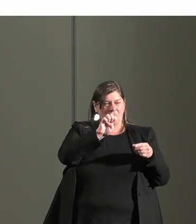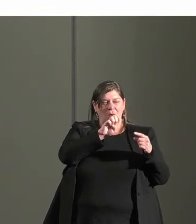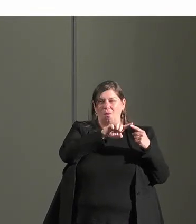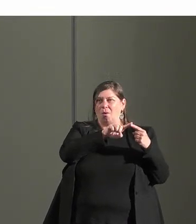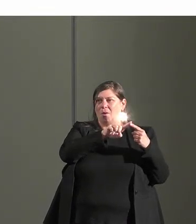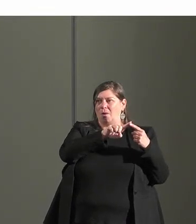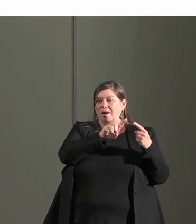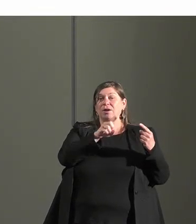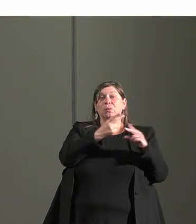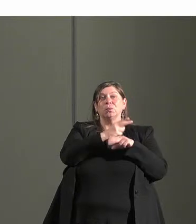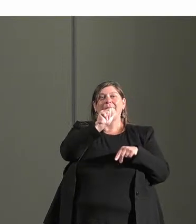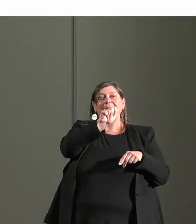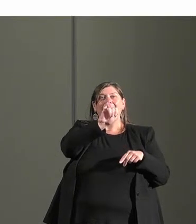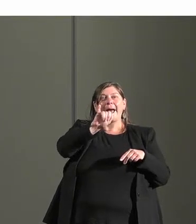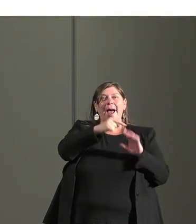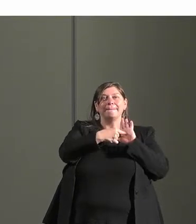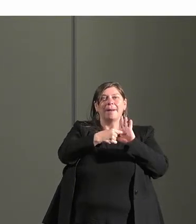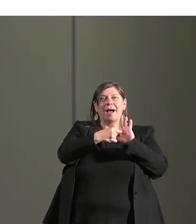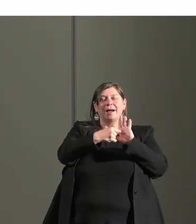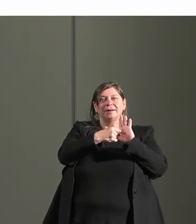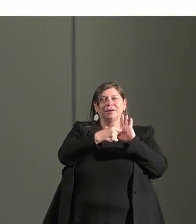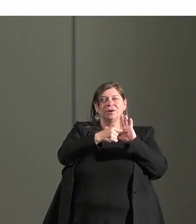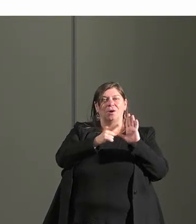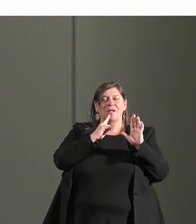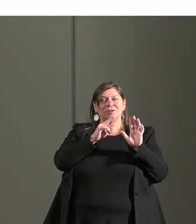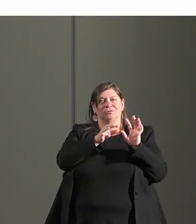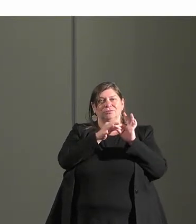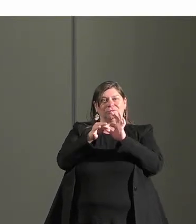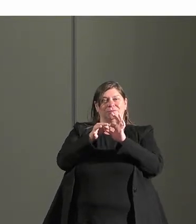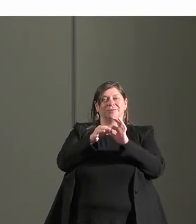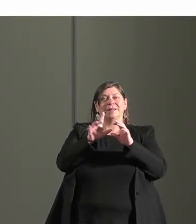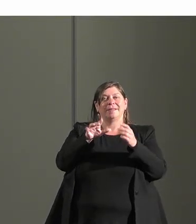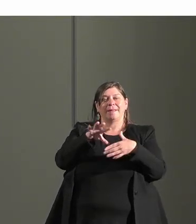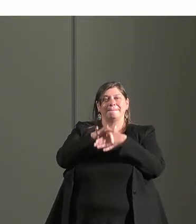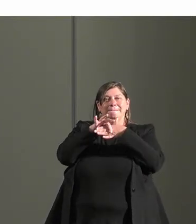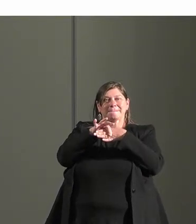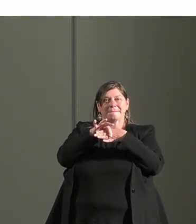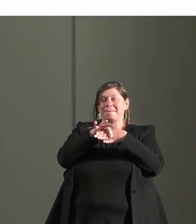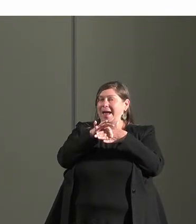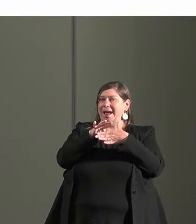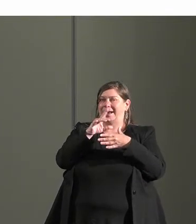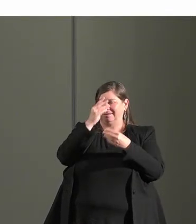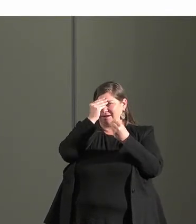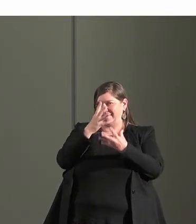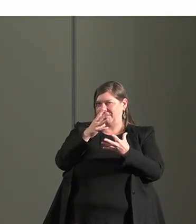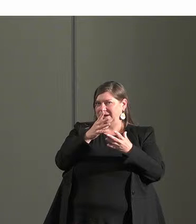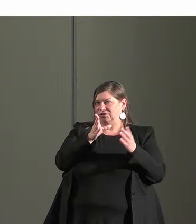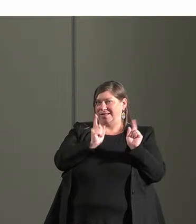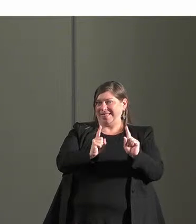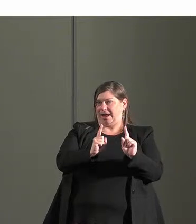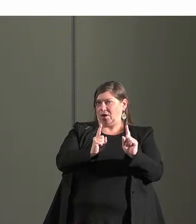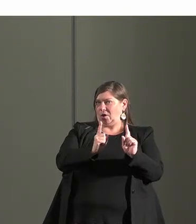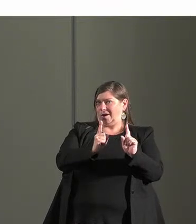could open read mode. And then you see AI model to distill the